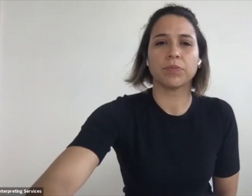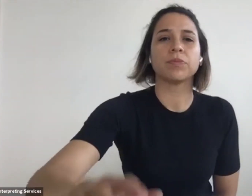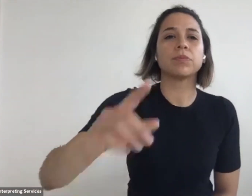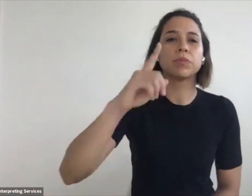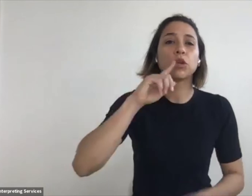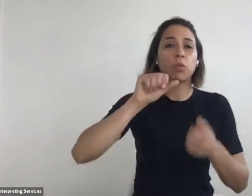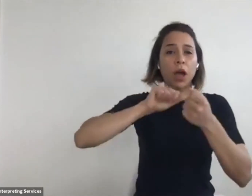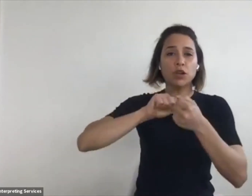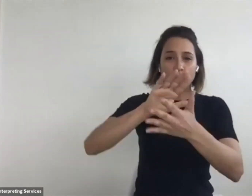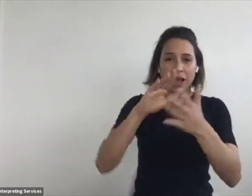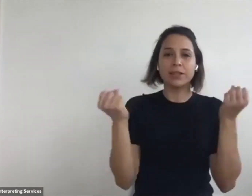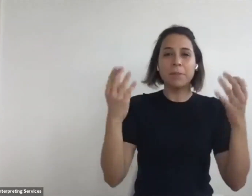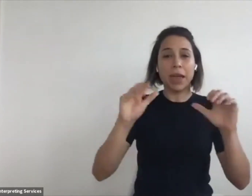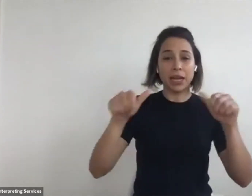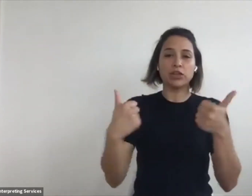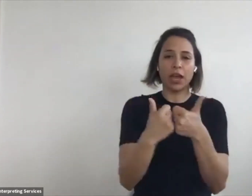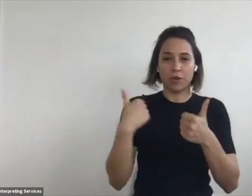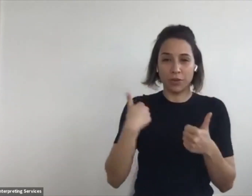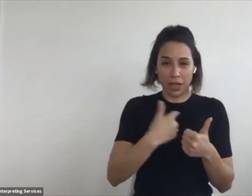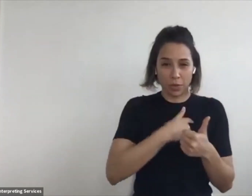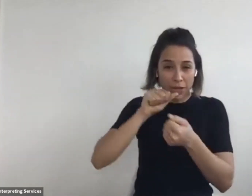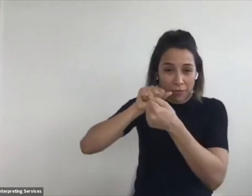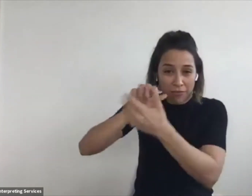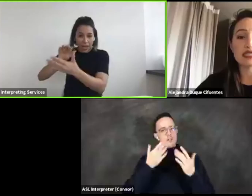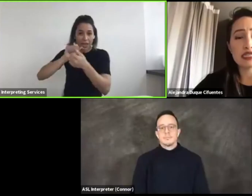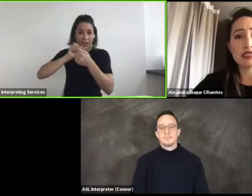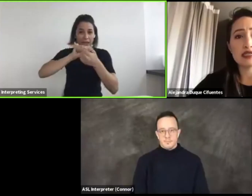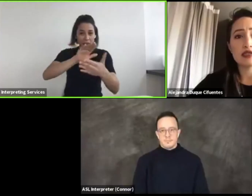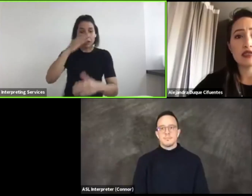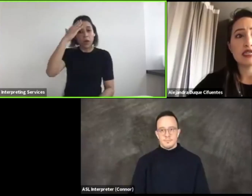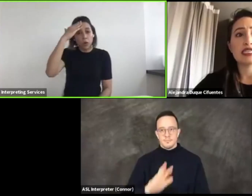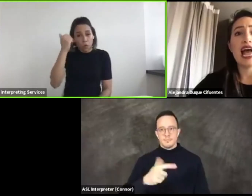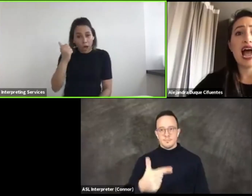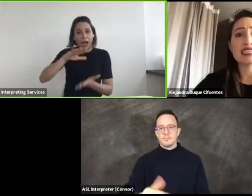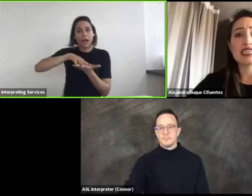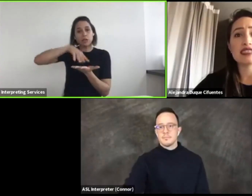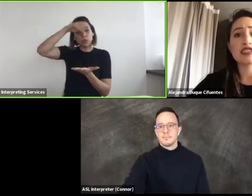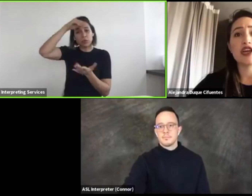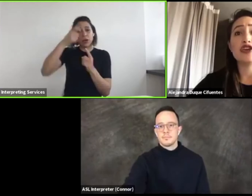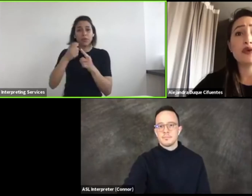TO LEARN FROM EACH OTHER'S EXPERIENCES, ACCESS NEW